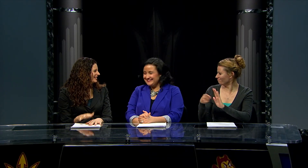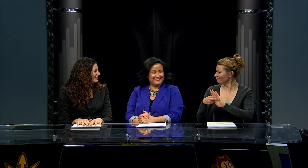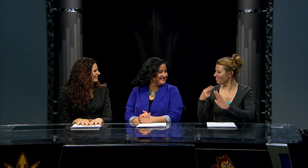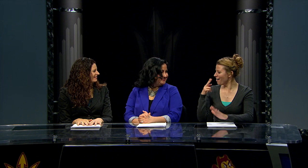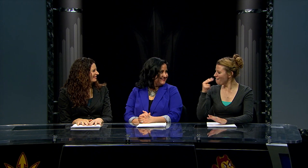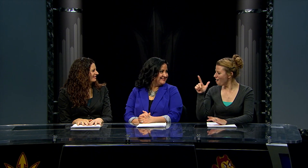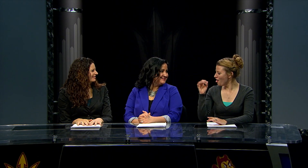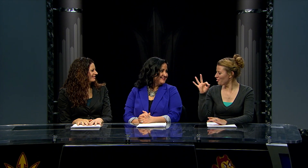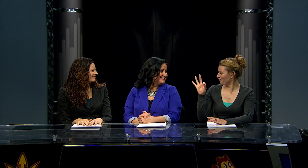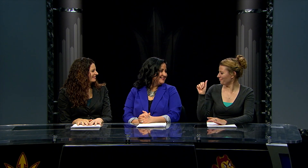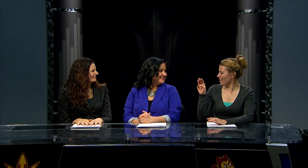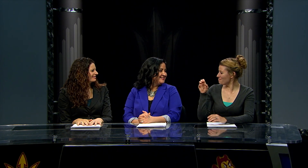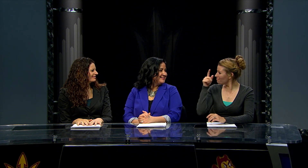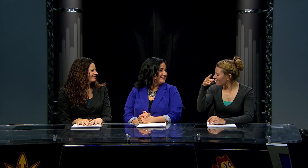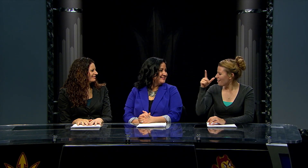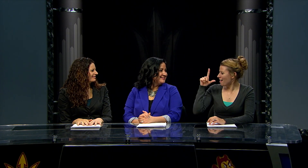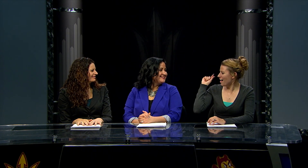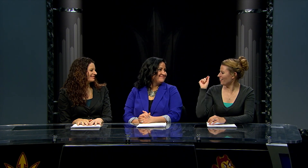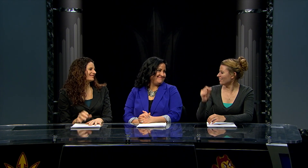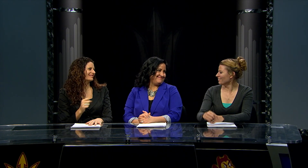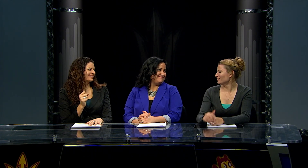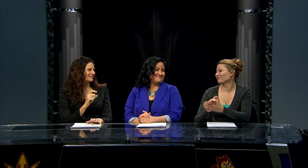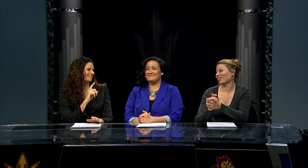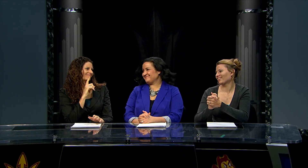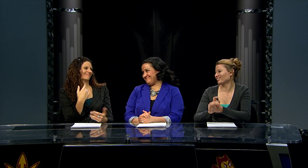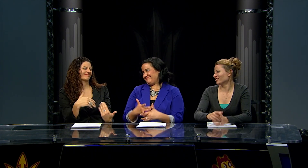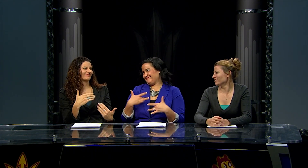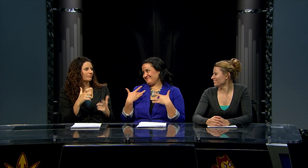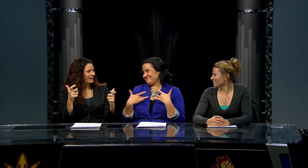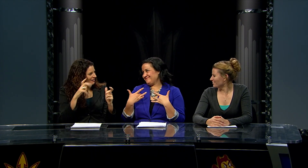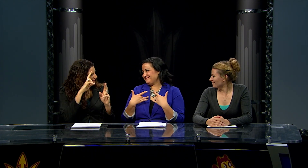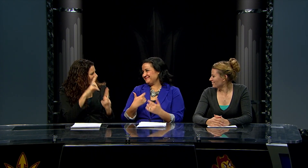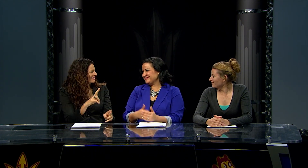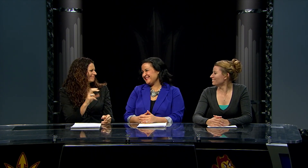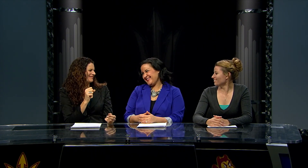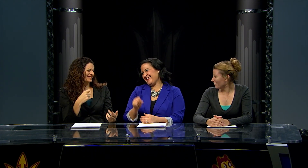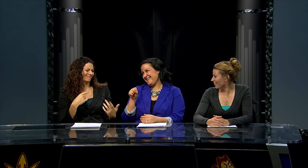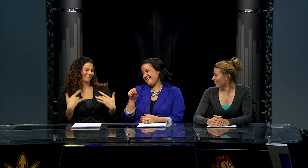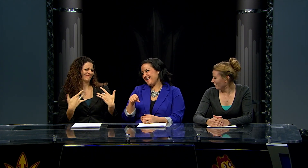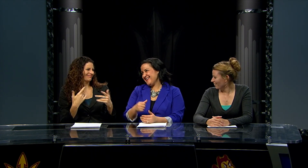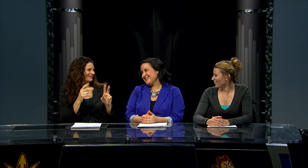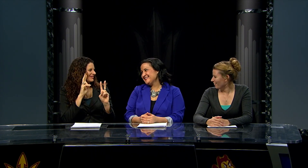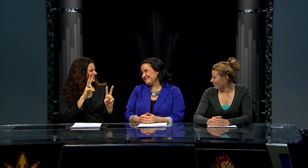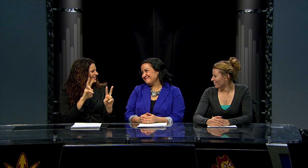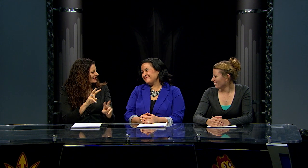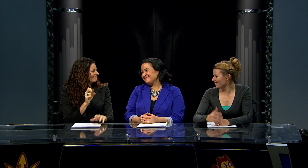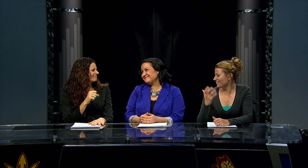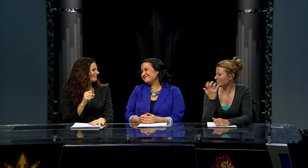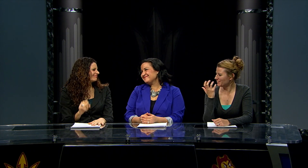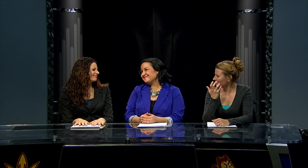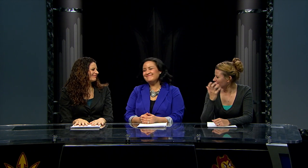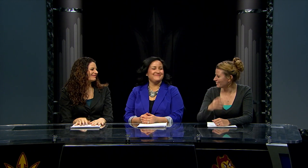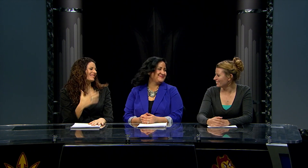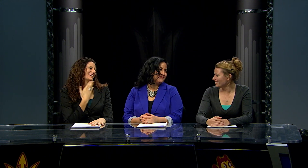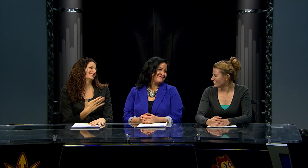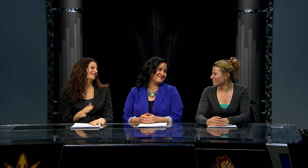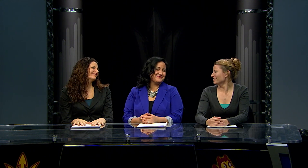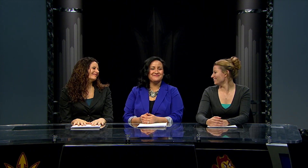NOW YOU'RE GOING TO BE IN GALLAUDET UNIVERSITY'S HALL OF FAME? IT'S A BIG HONOR. IT'S REALLY EXCITING AND I'M LOOKING FORWARD TO IT. WOW!